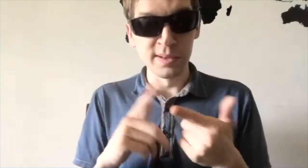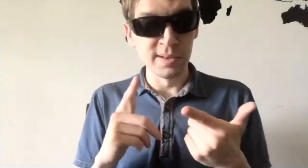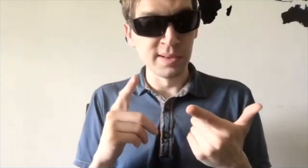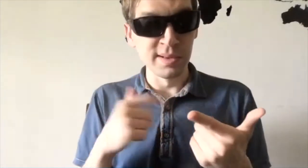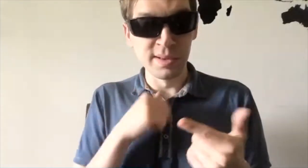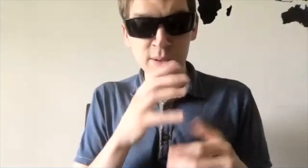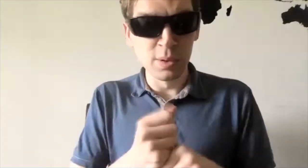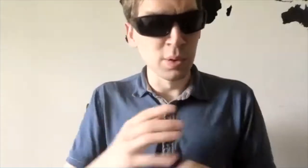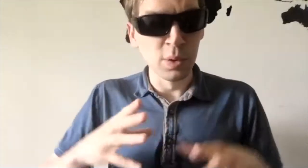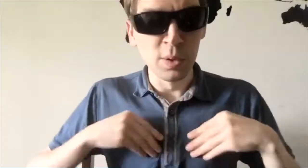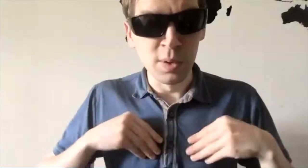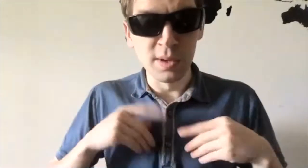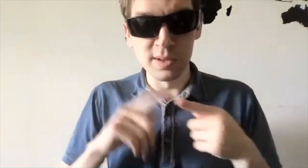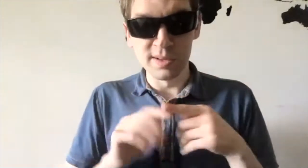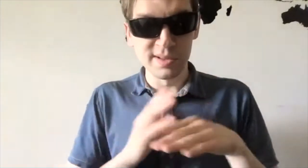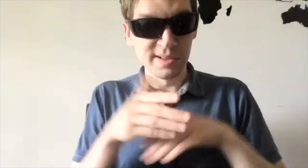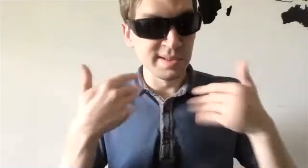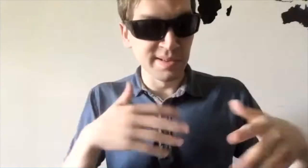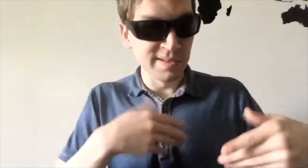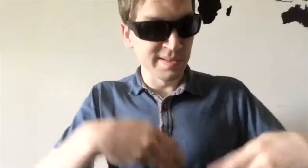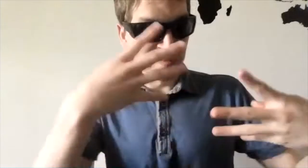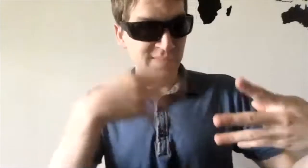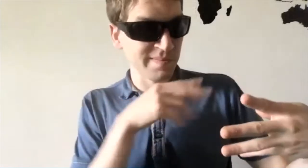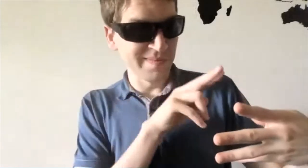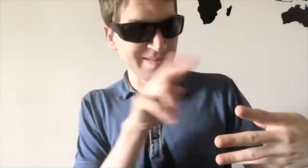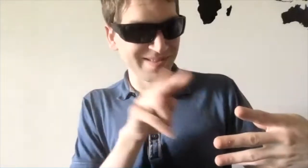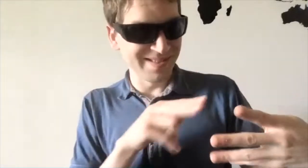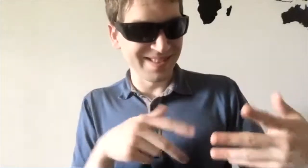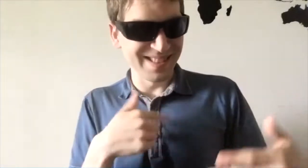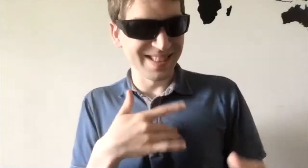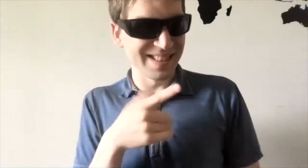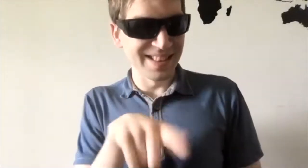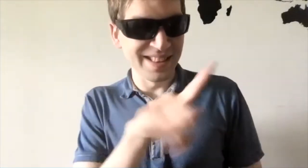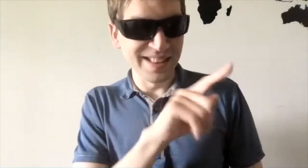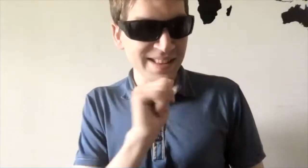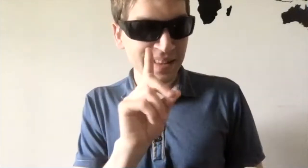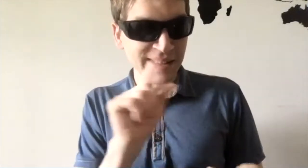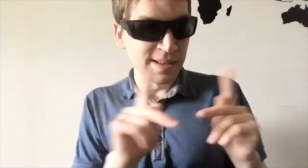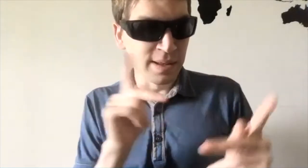companies can do this but where are the deafblind business owners? It's all those who can hear.